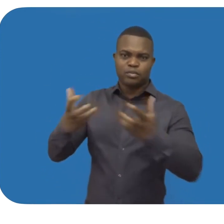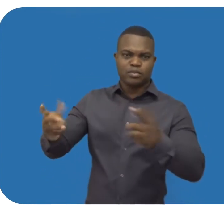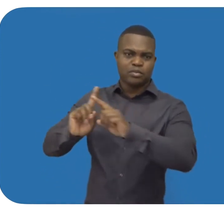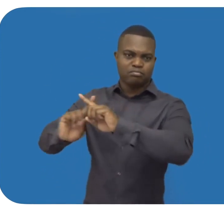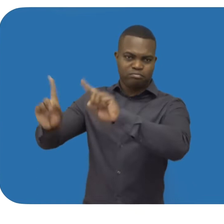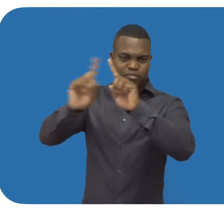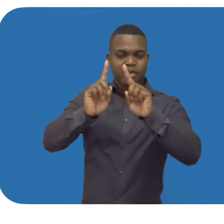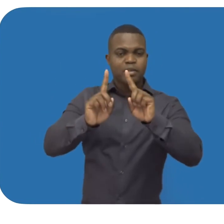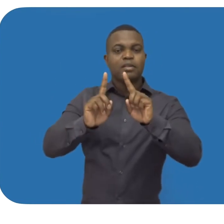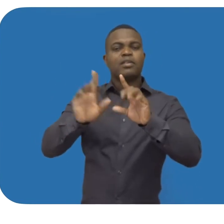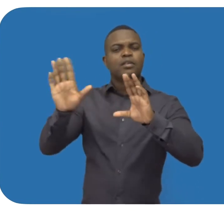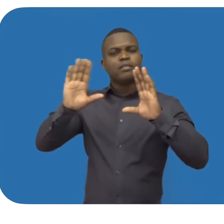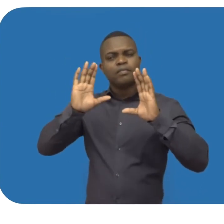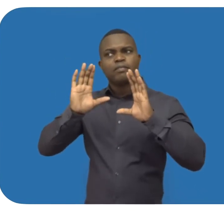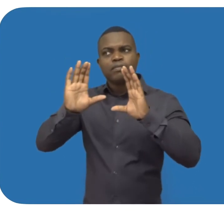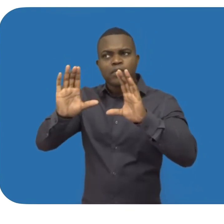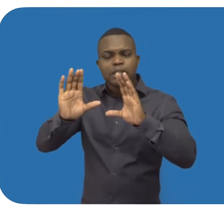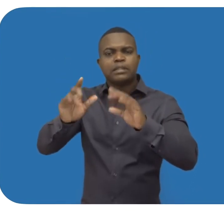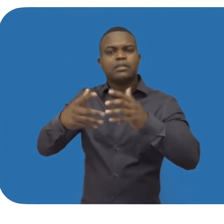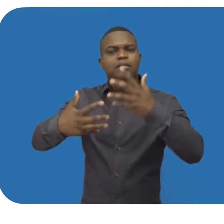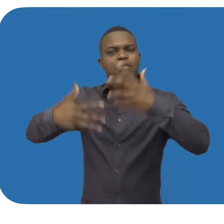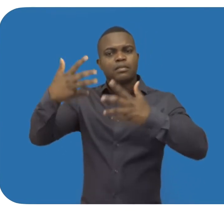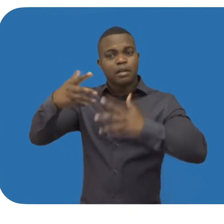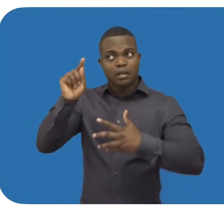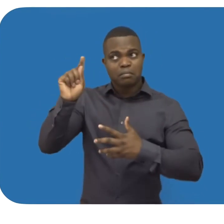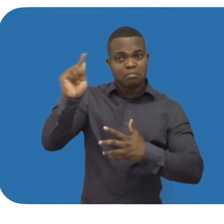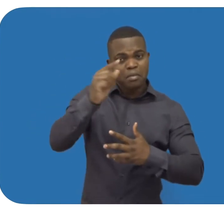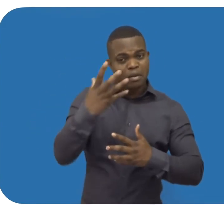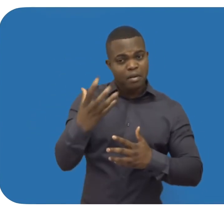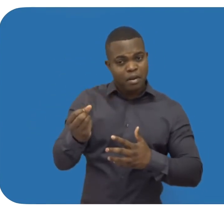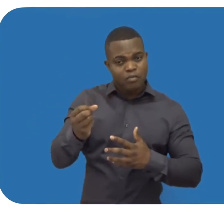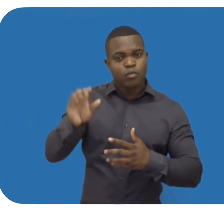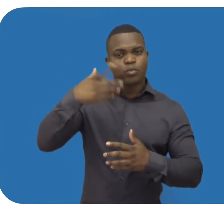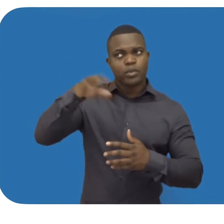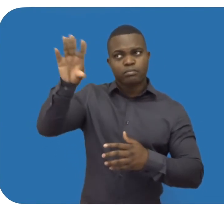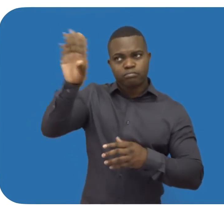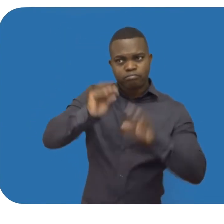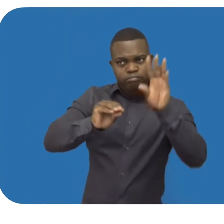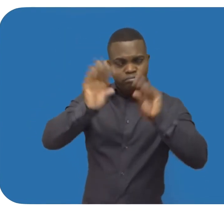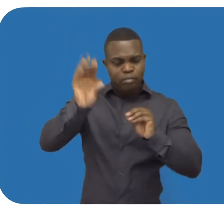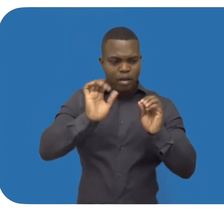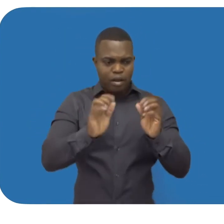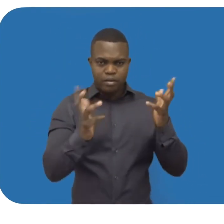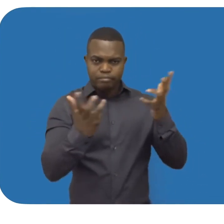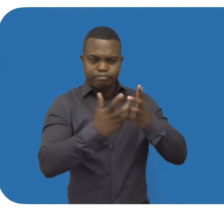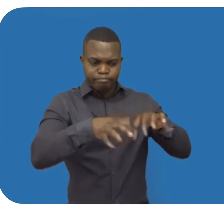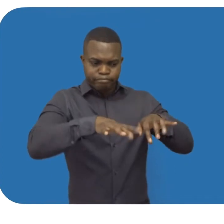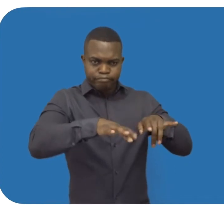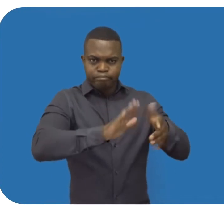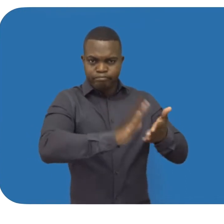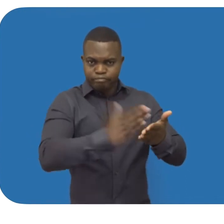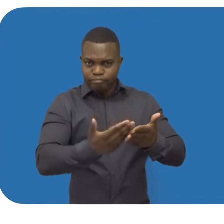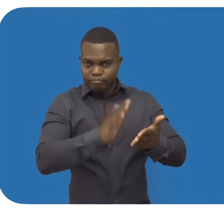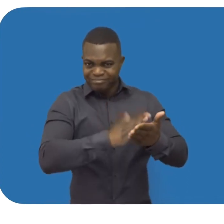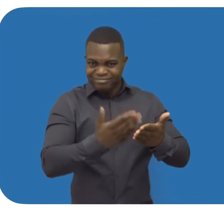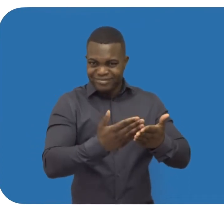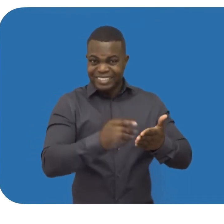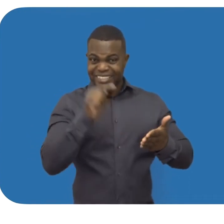with a focus on finding datasets that would be useful to machine learning. This made us disregard smaller resources